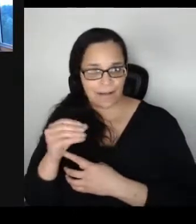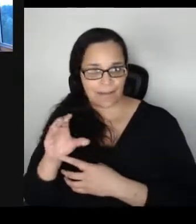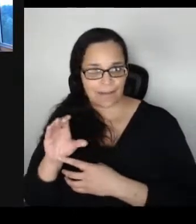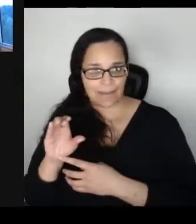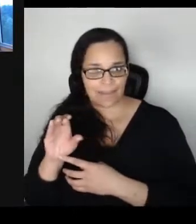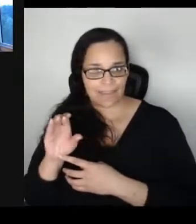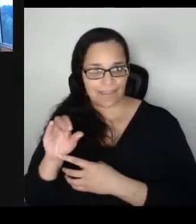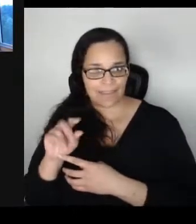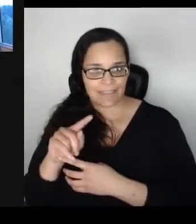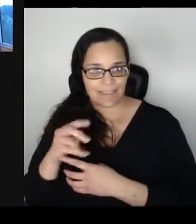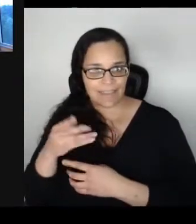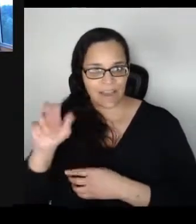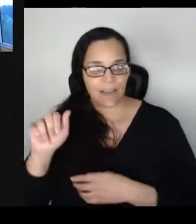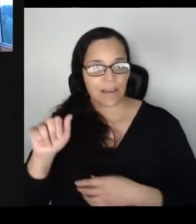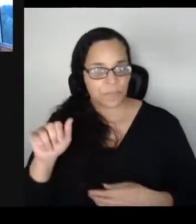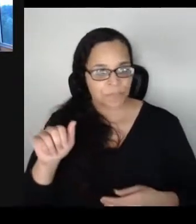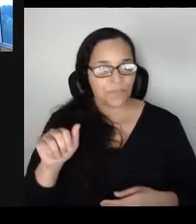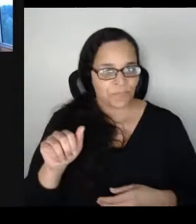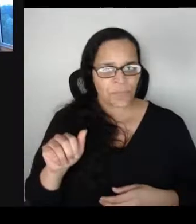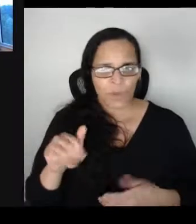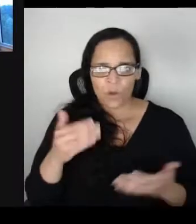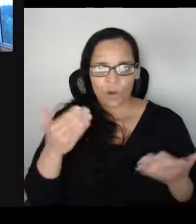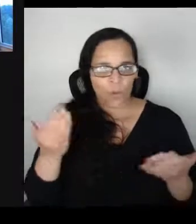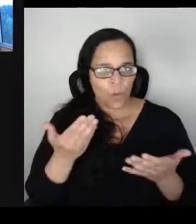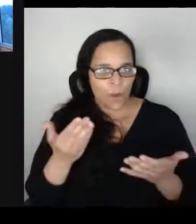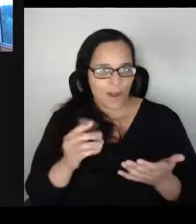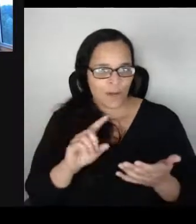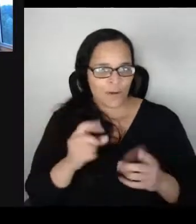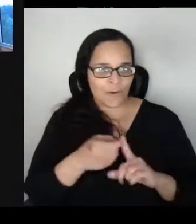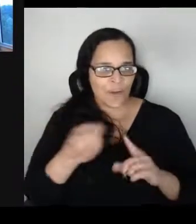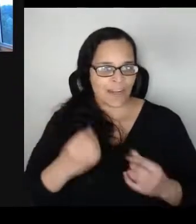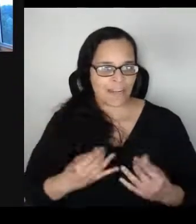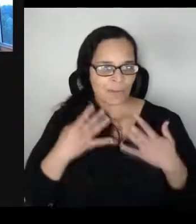what is a source of inspiration of hope for you at the moment?